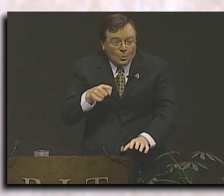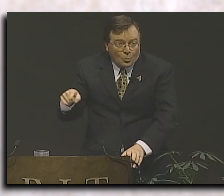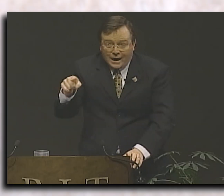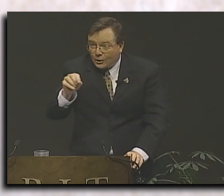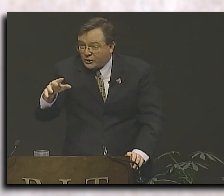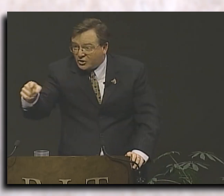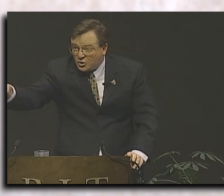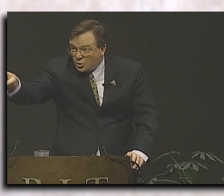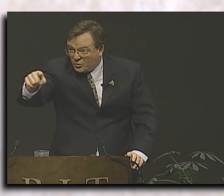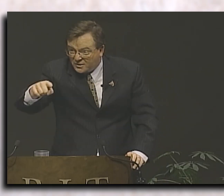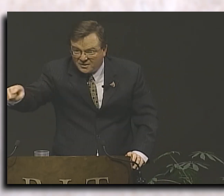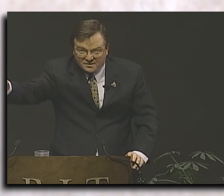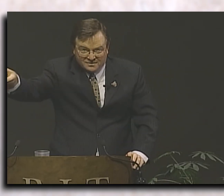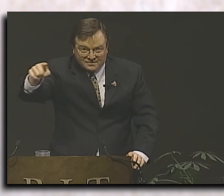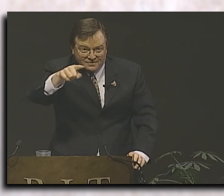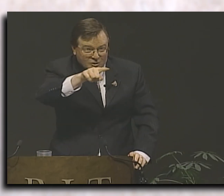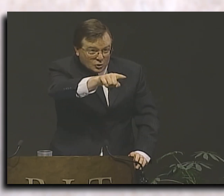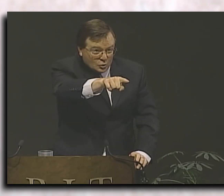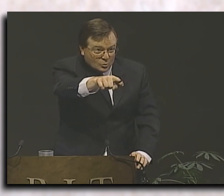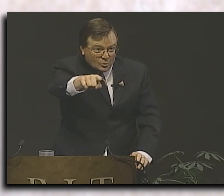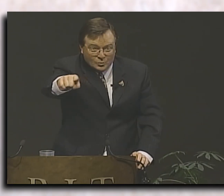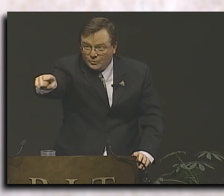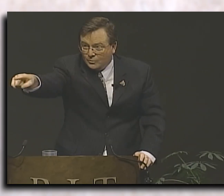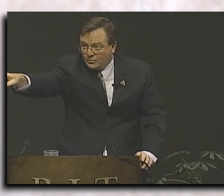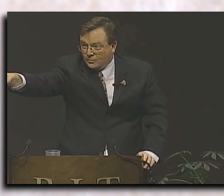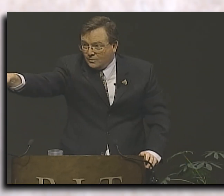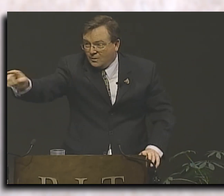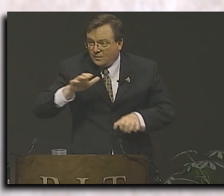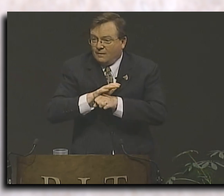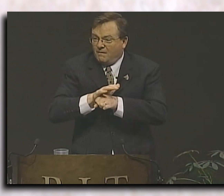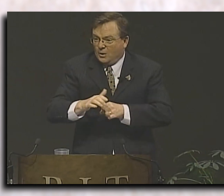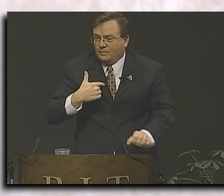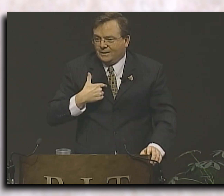When I look at the students, you fill me,